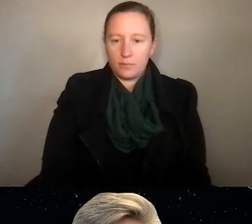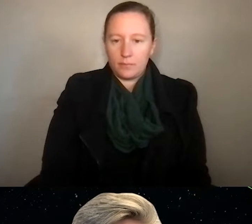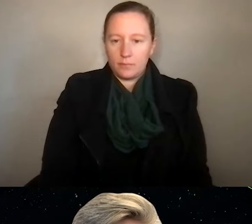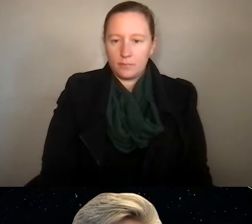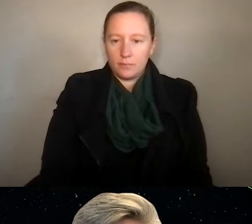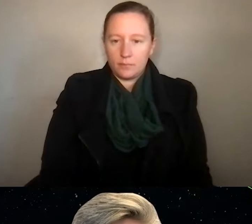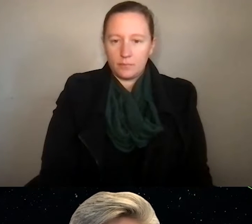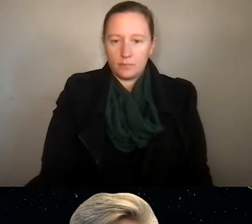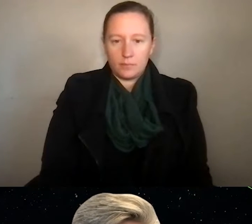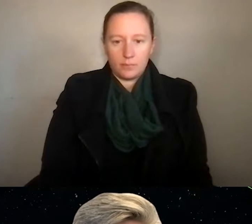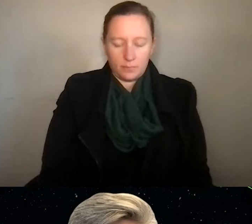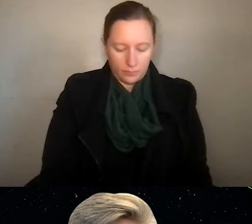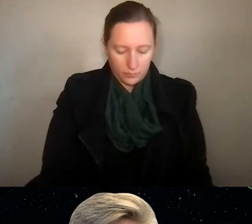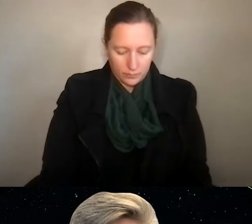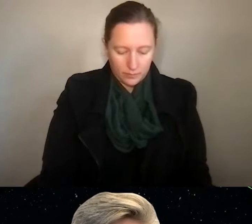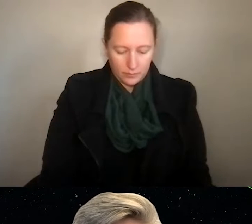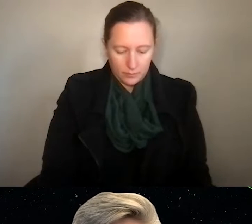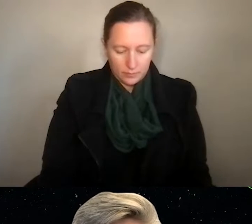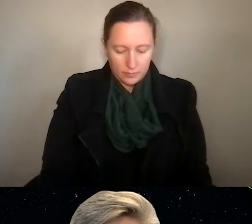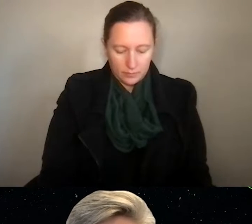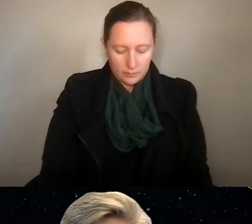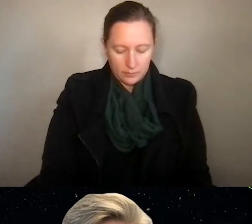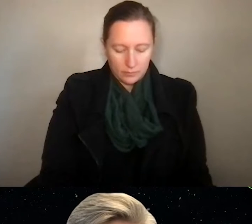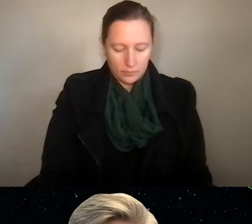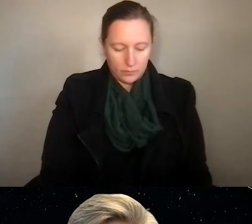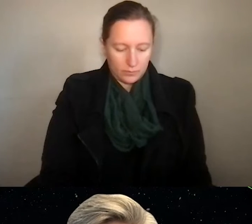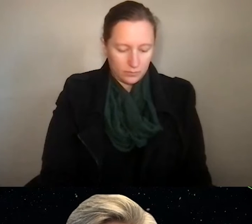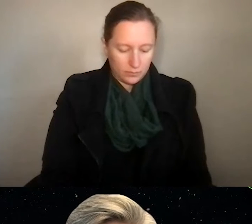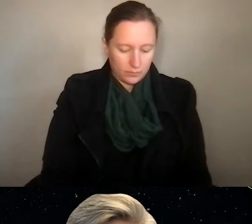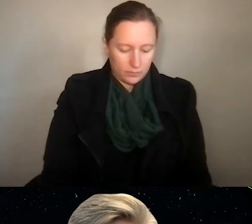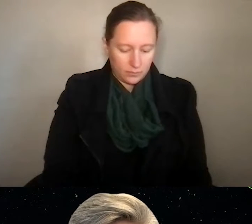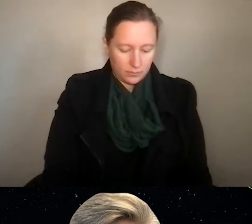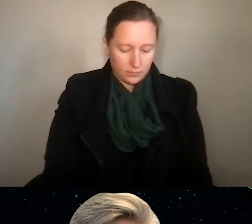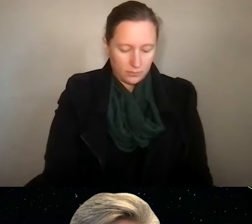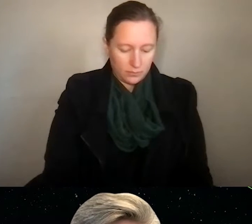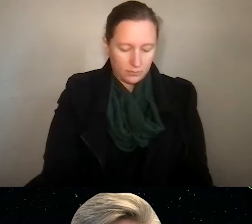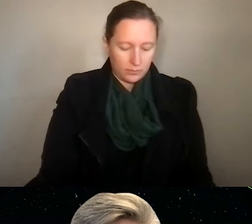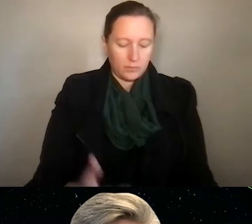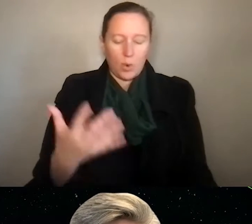Next one is this person would like to know some more information regarding